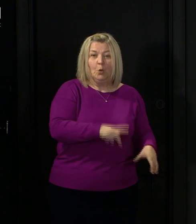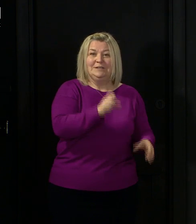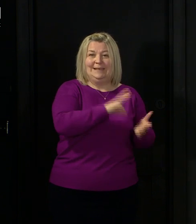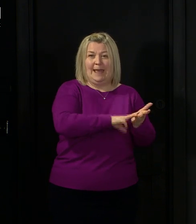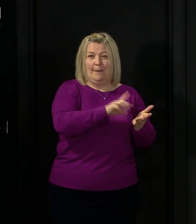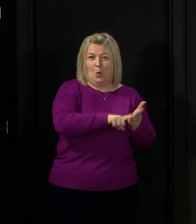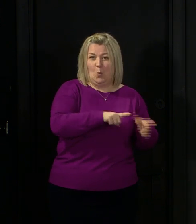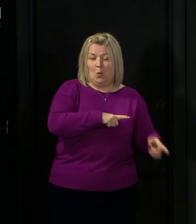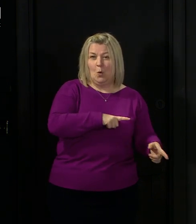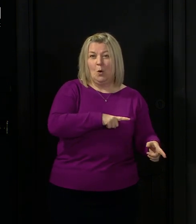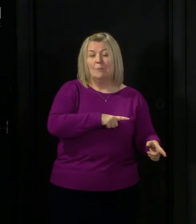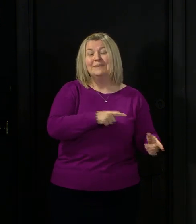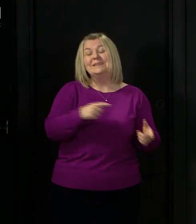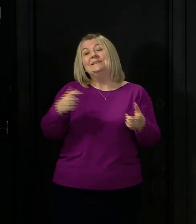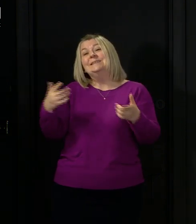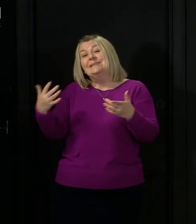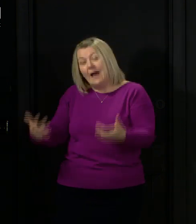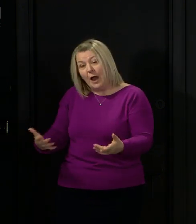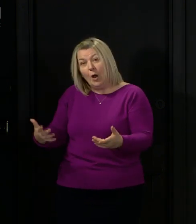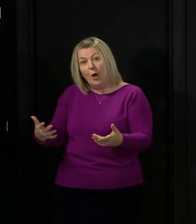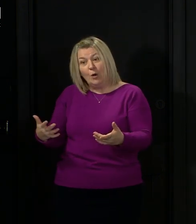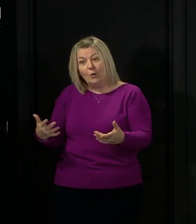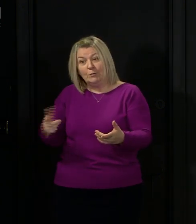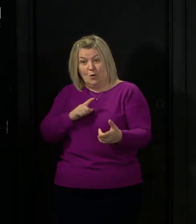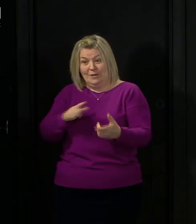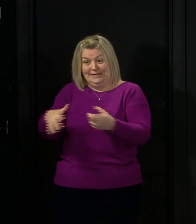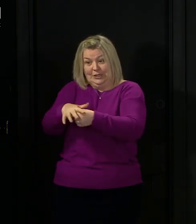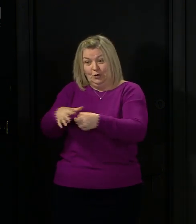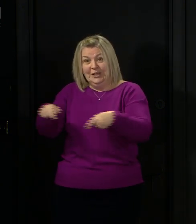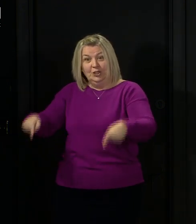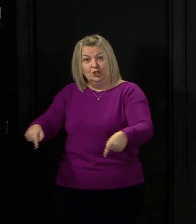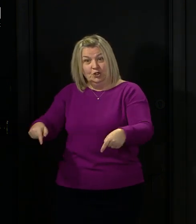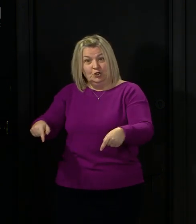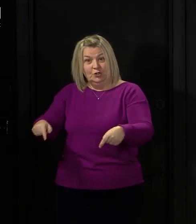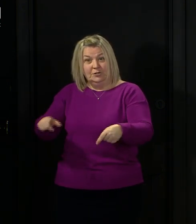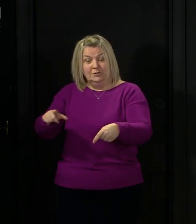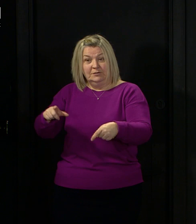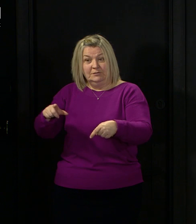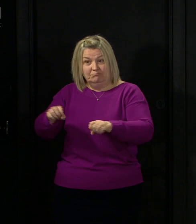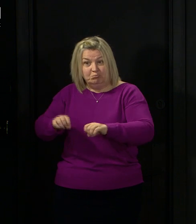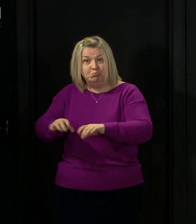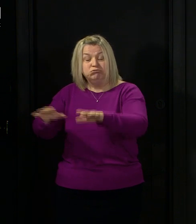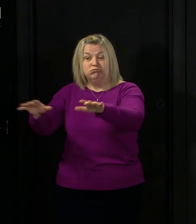I'm dealing with just now. And I would simply say I don't think it was simply, as you put